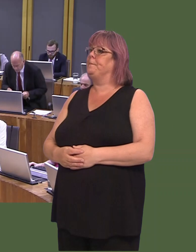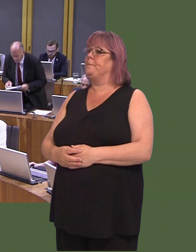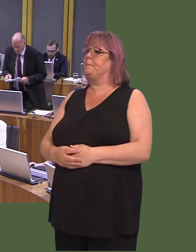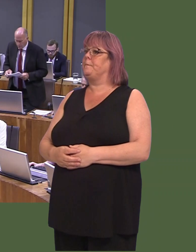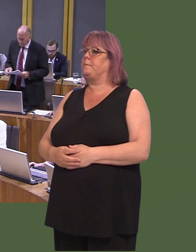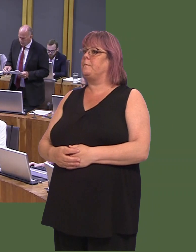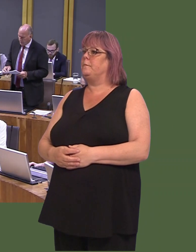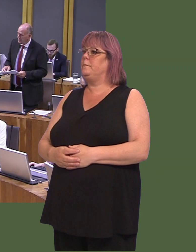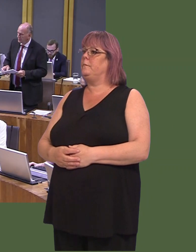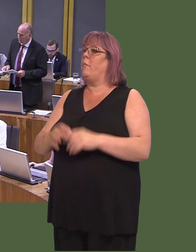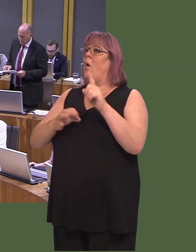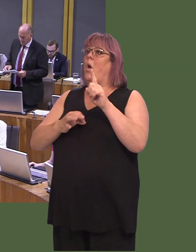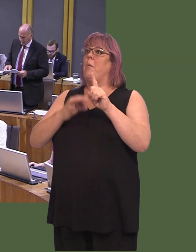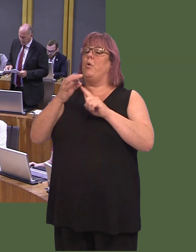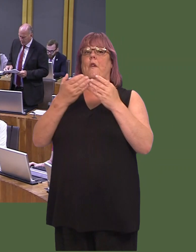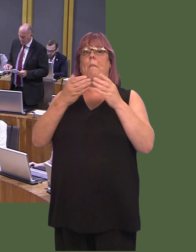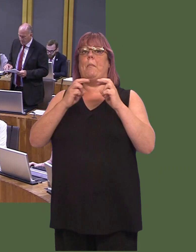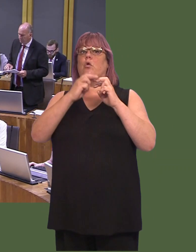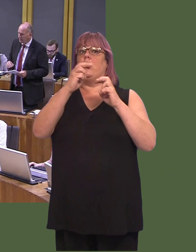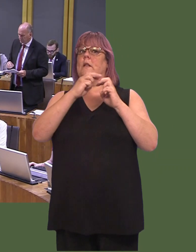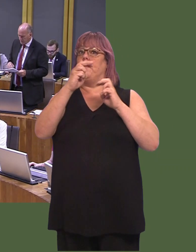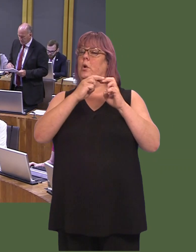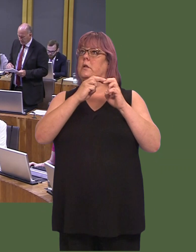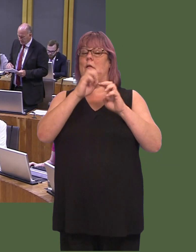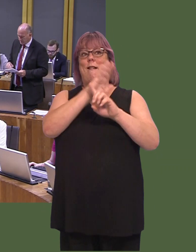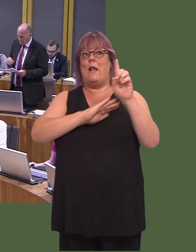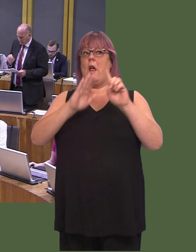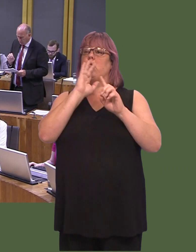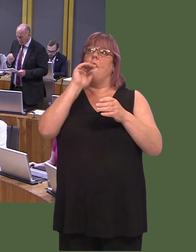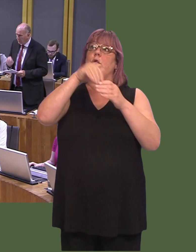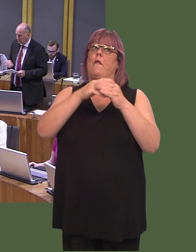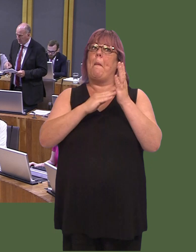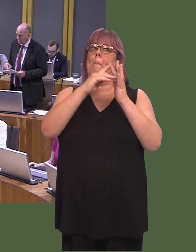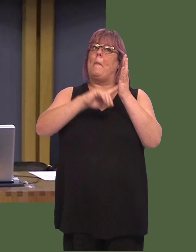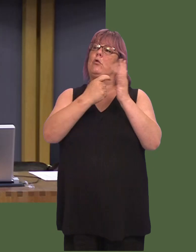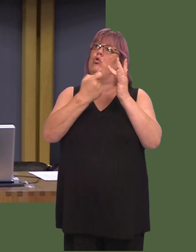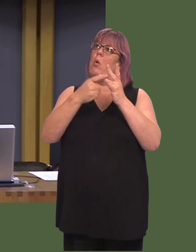Pa gynigion sydd gan Lywodraeth Cymru ar gyfer gwella trafnidiaeth gyhoeddus yn yr ardaloedd na fydd yn cael eu gwasanaethu gan fetro de Cymru?